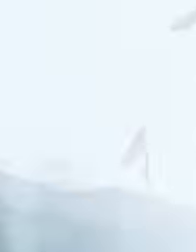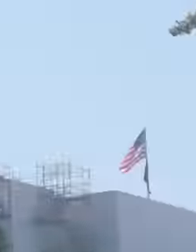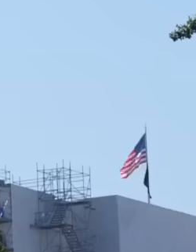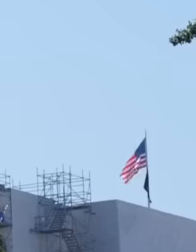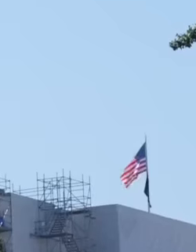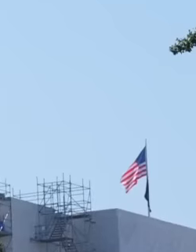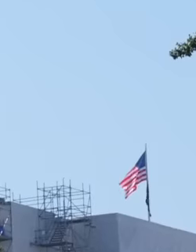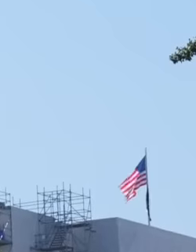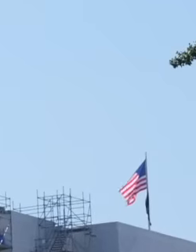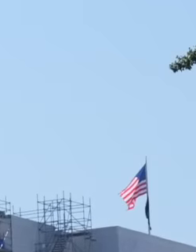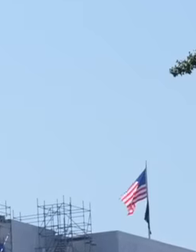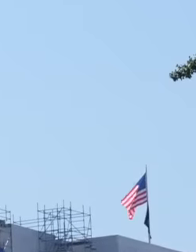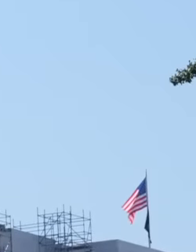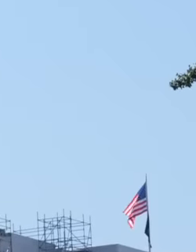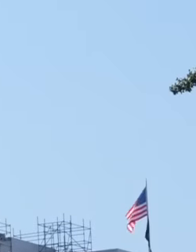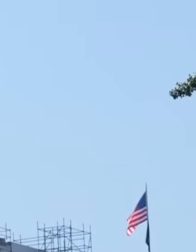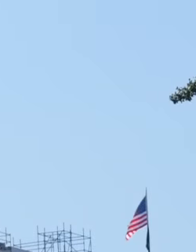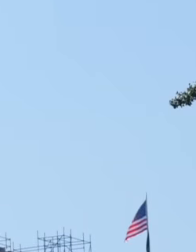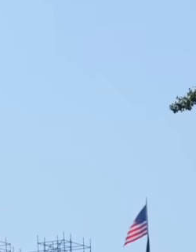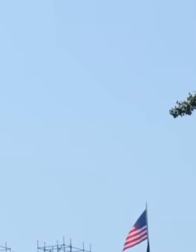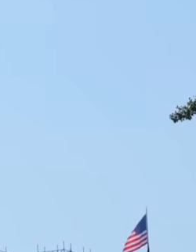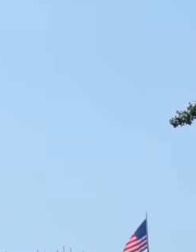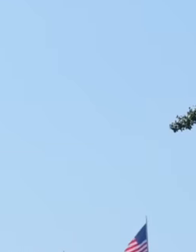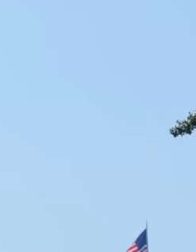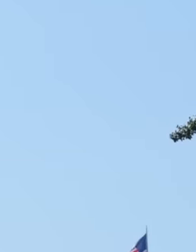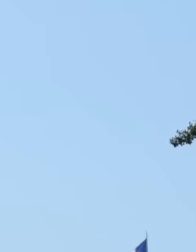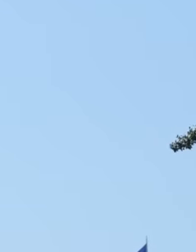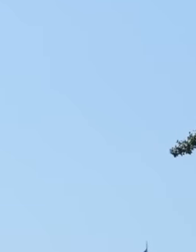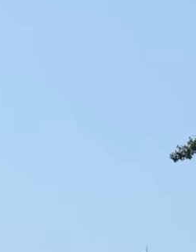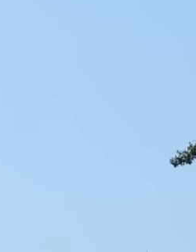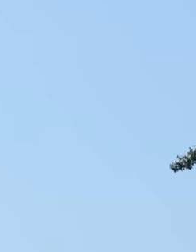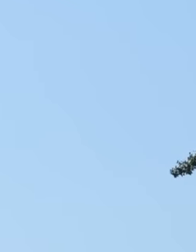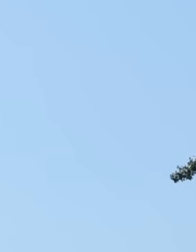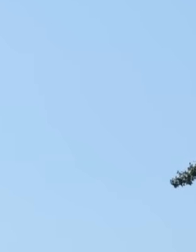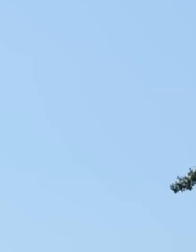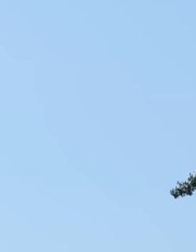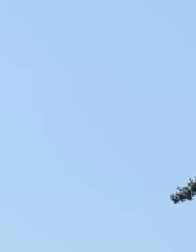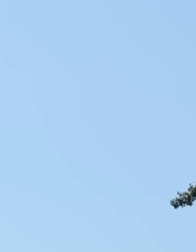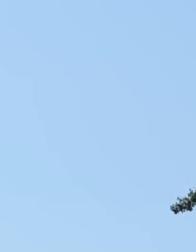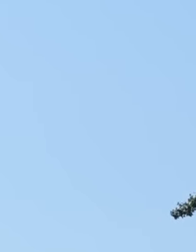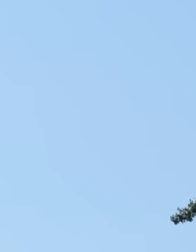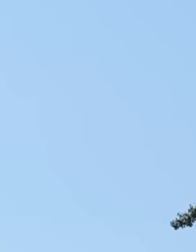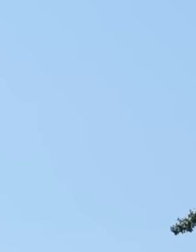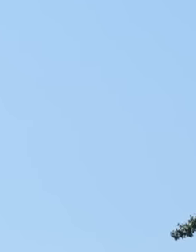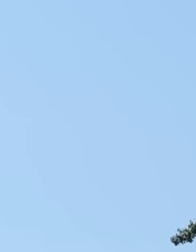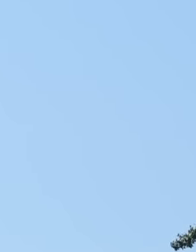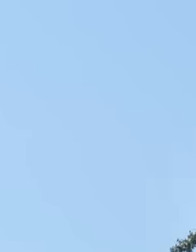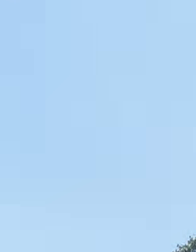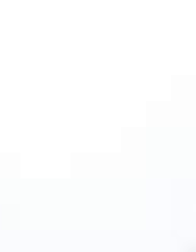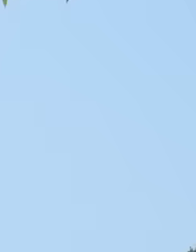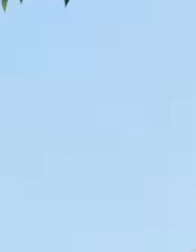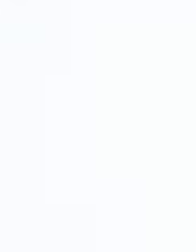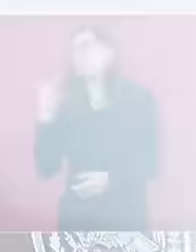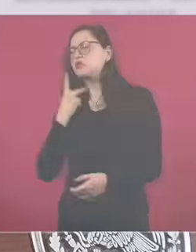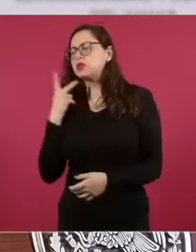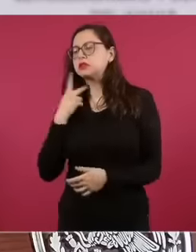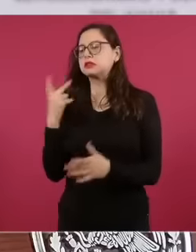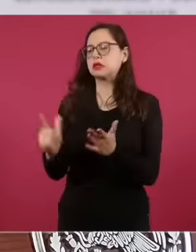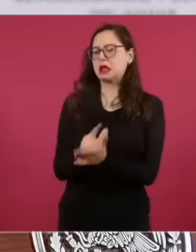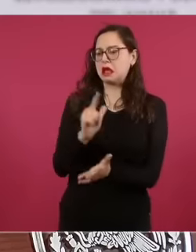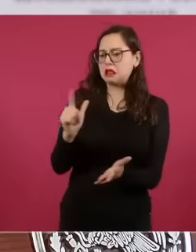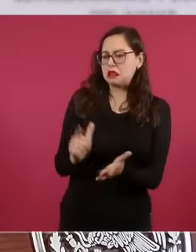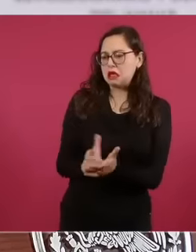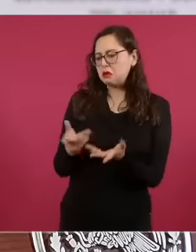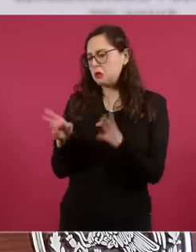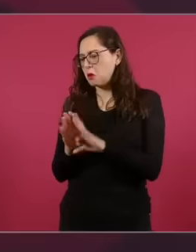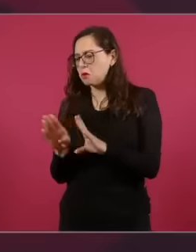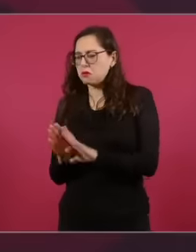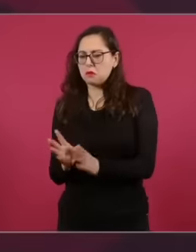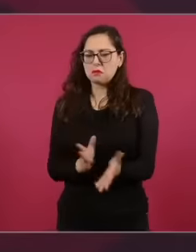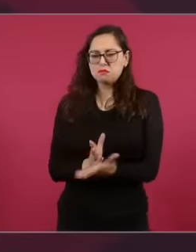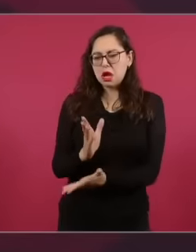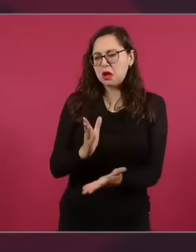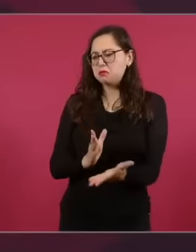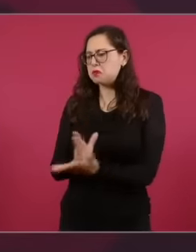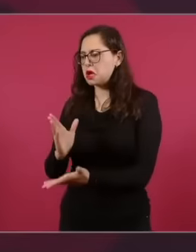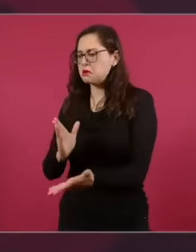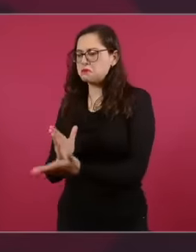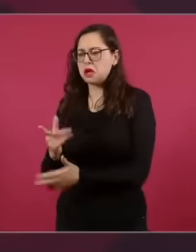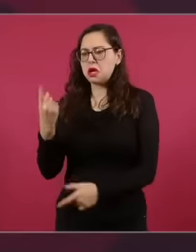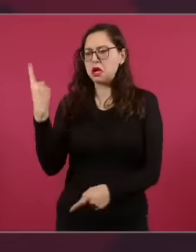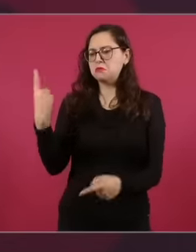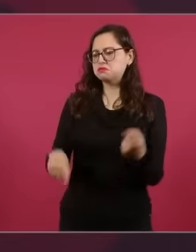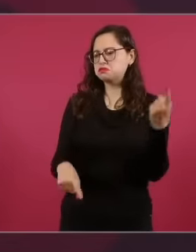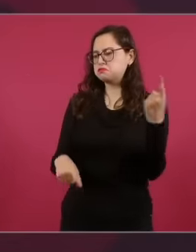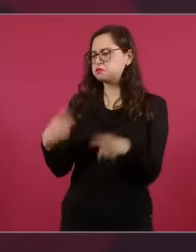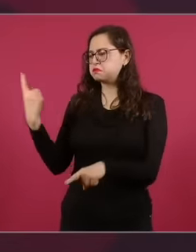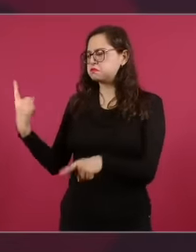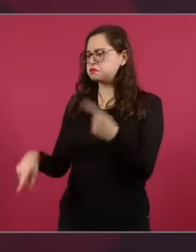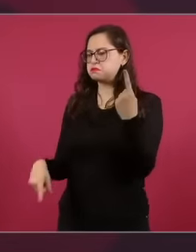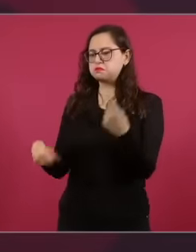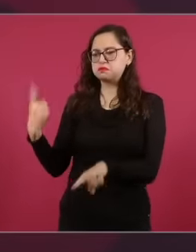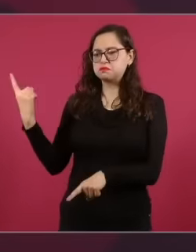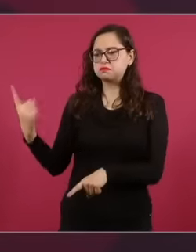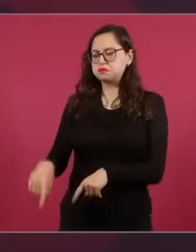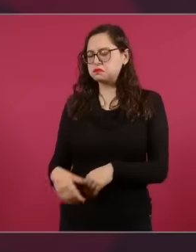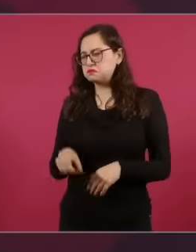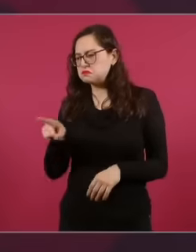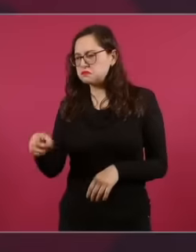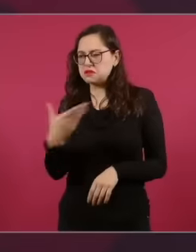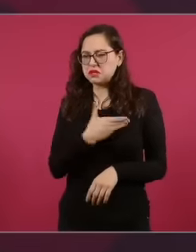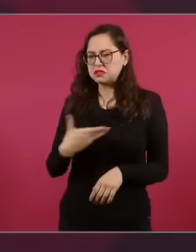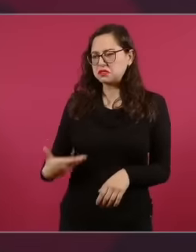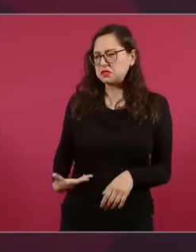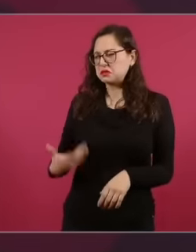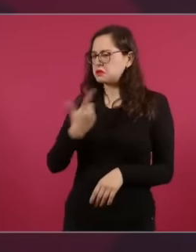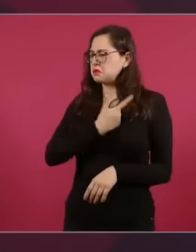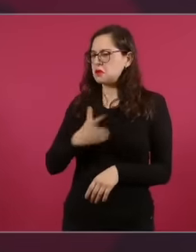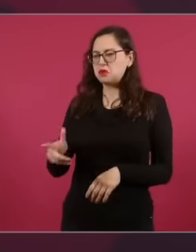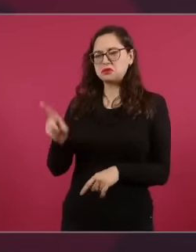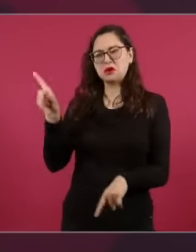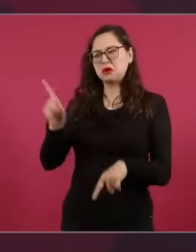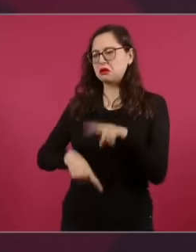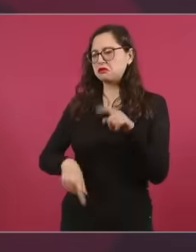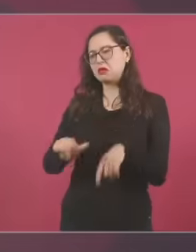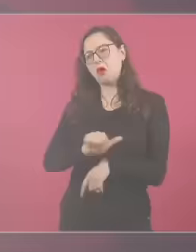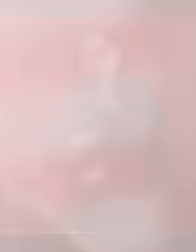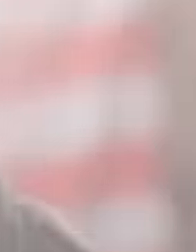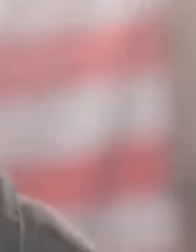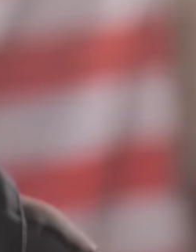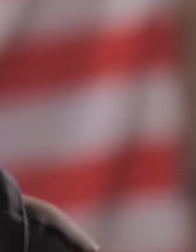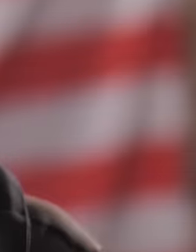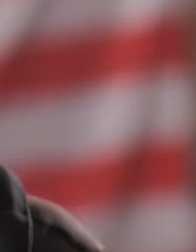on the policies in the countries of the continent they put presidents at their whim they invaded